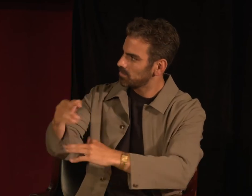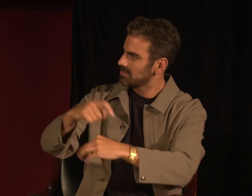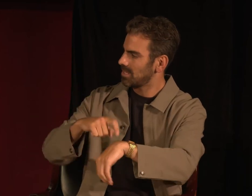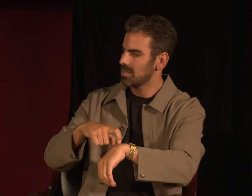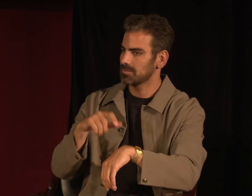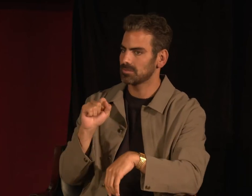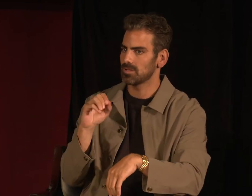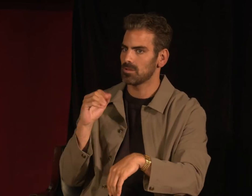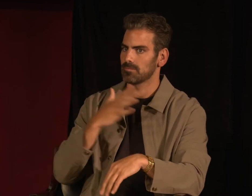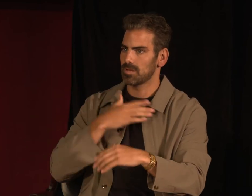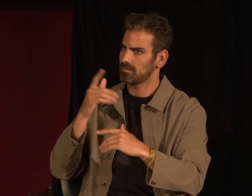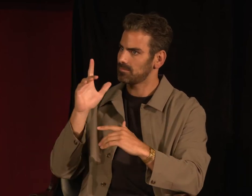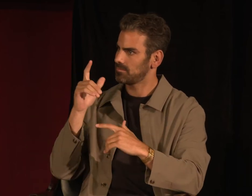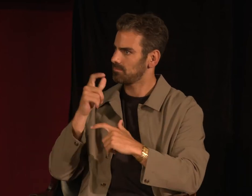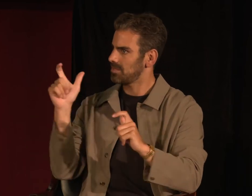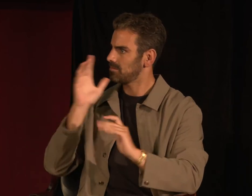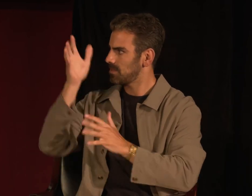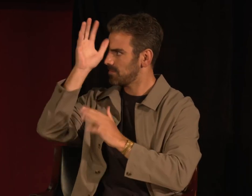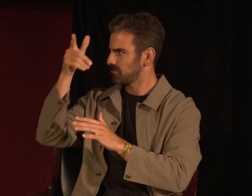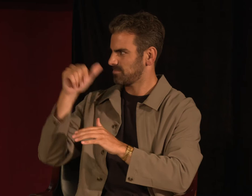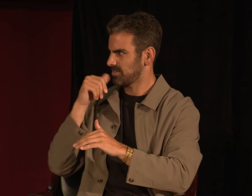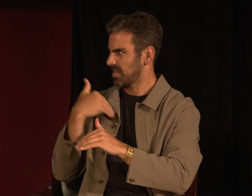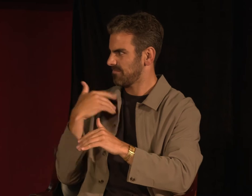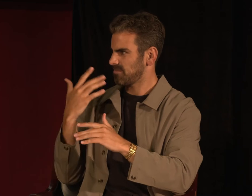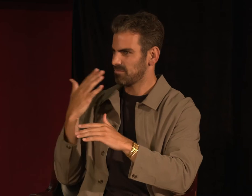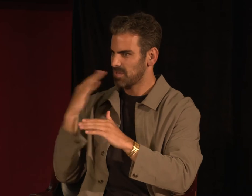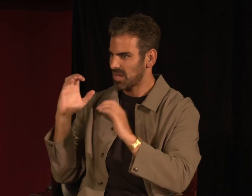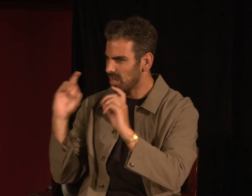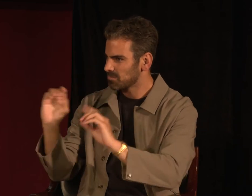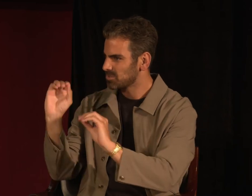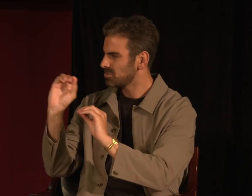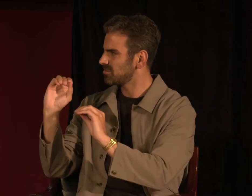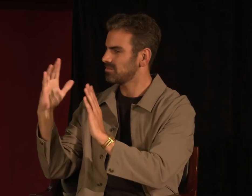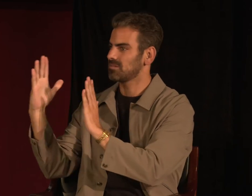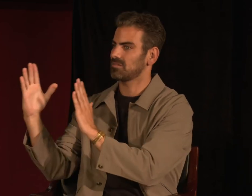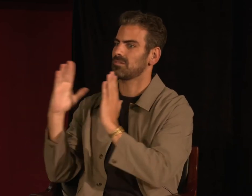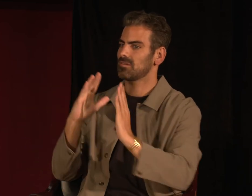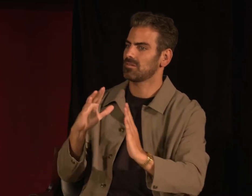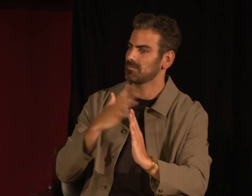the improvements that have happened over time and the change that they were able to impact, and also the changes that impacted their lives. Right.